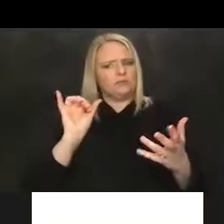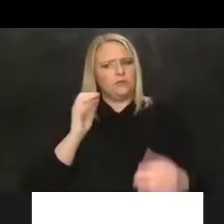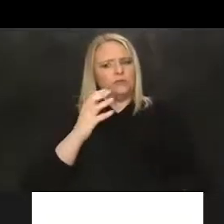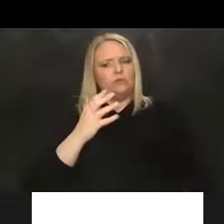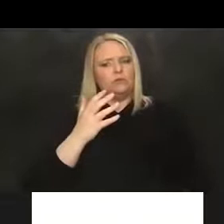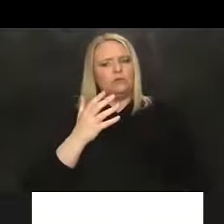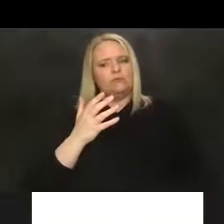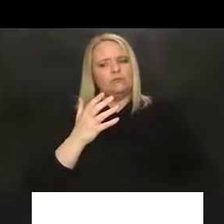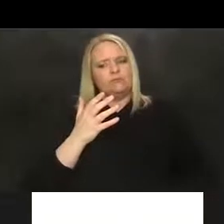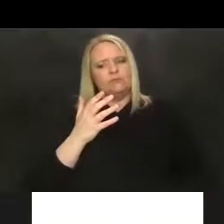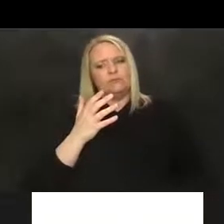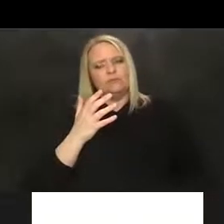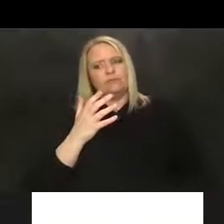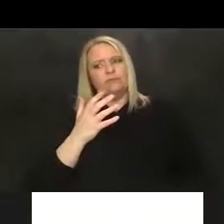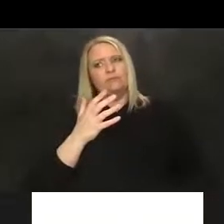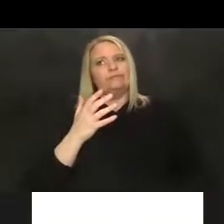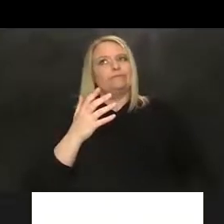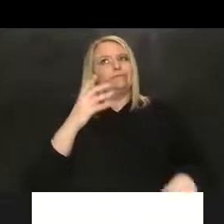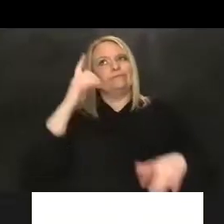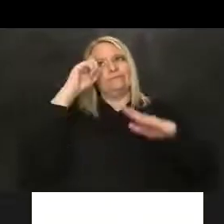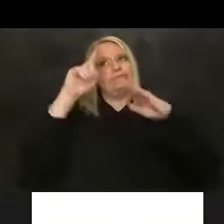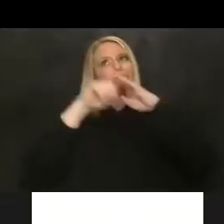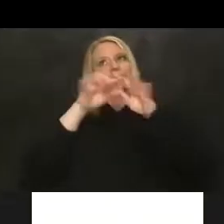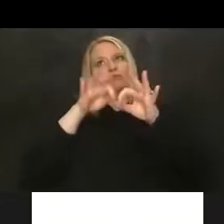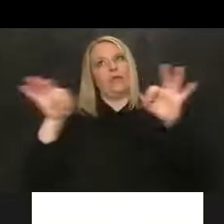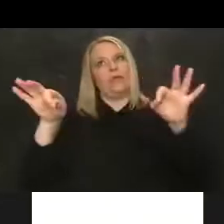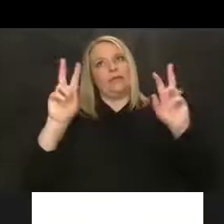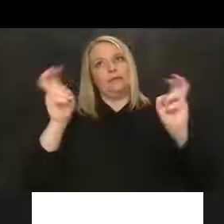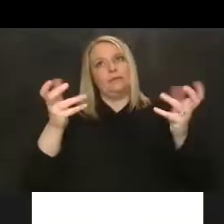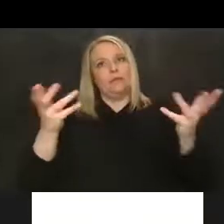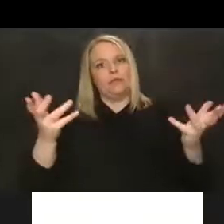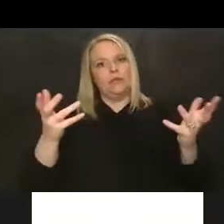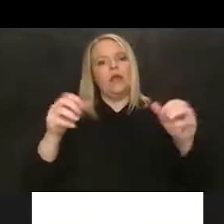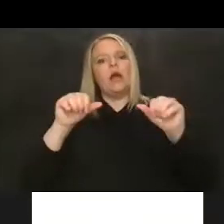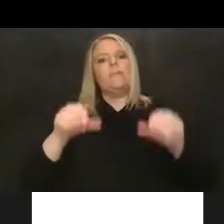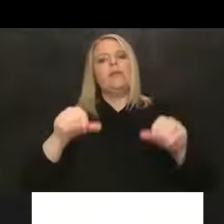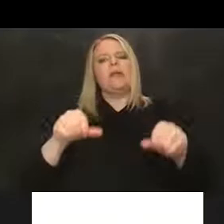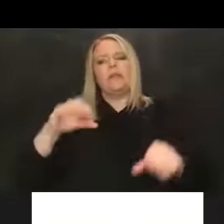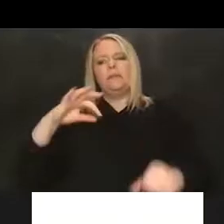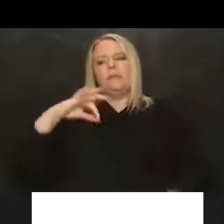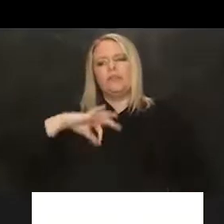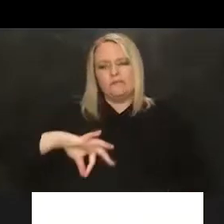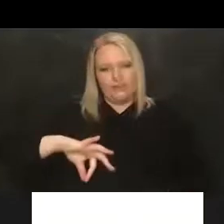the only way I can think of phrasing it is ability privilege, really that my disability- I